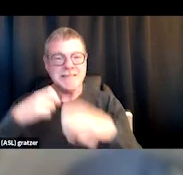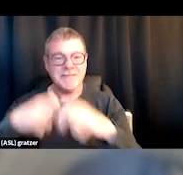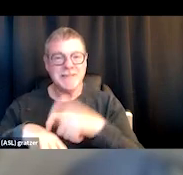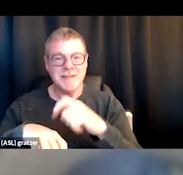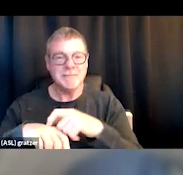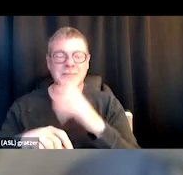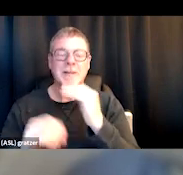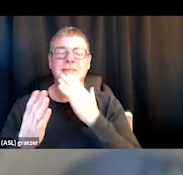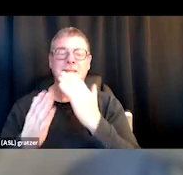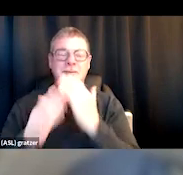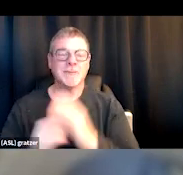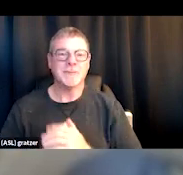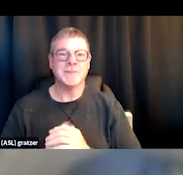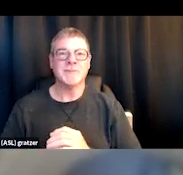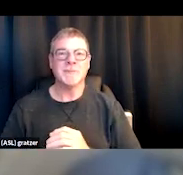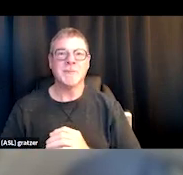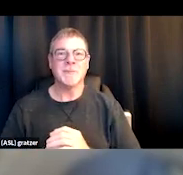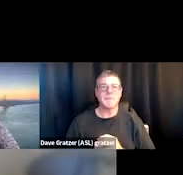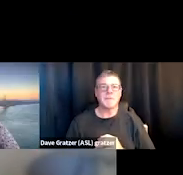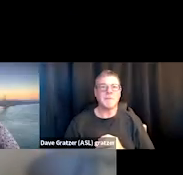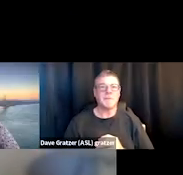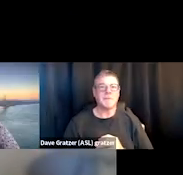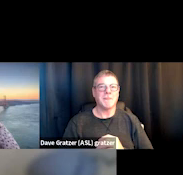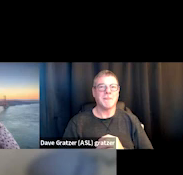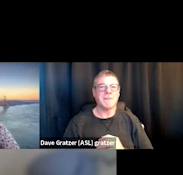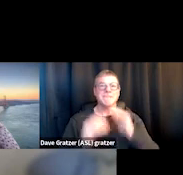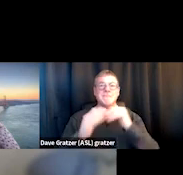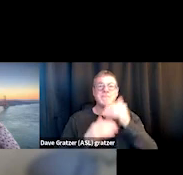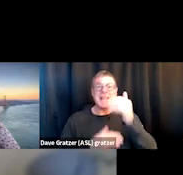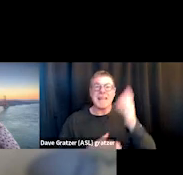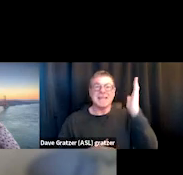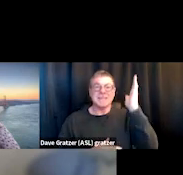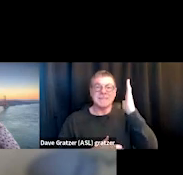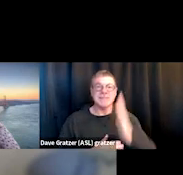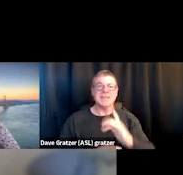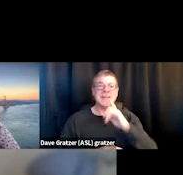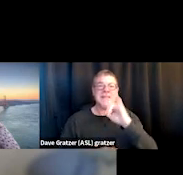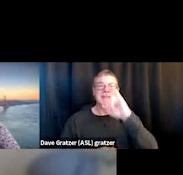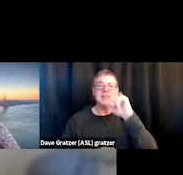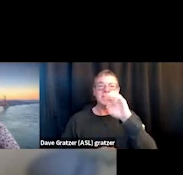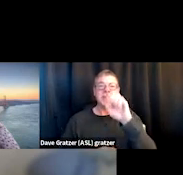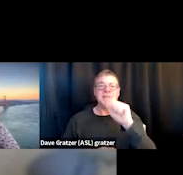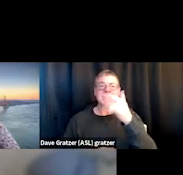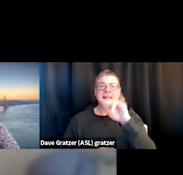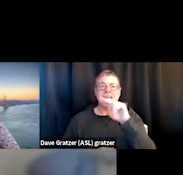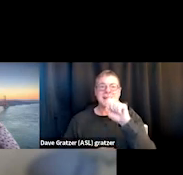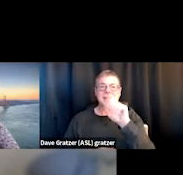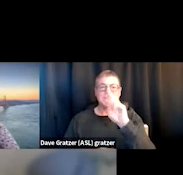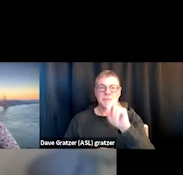Thank you. Our next presenter is James Ginsburg, somebody, you can go to the next slide,